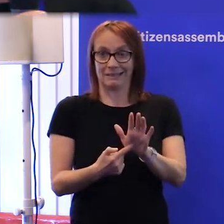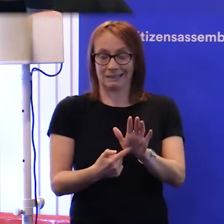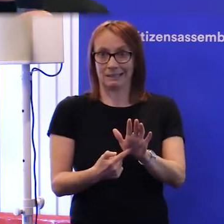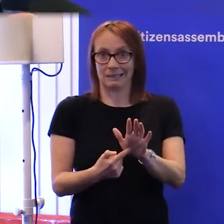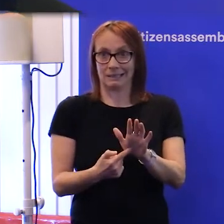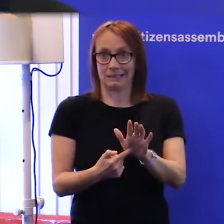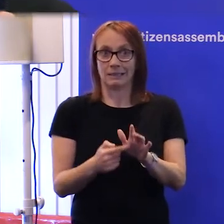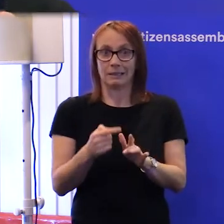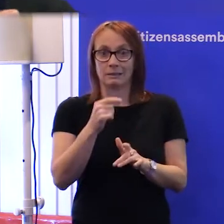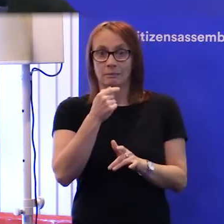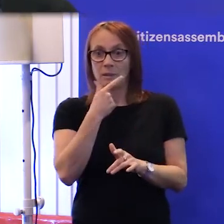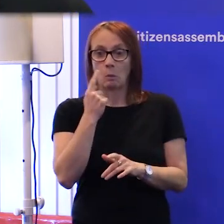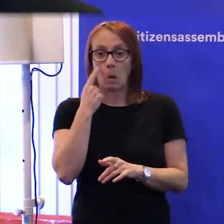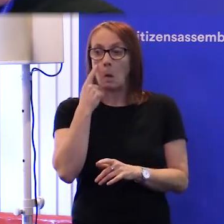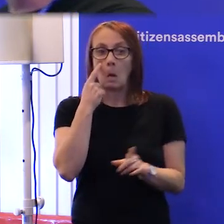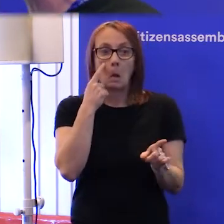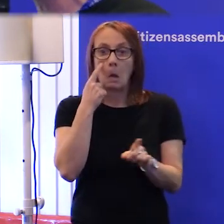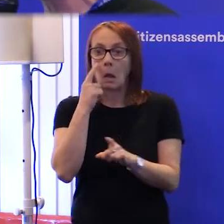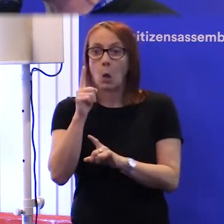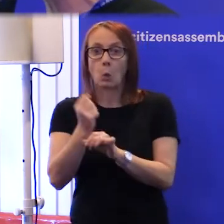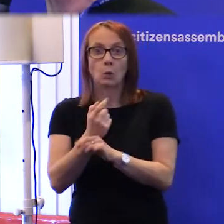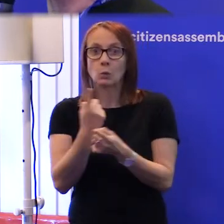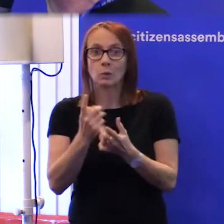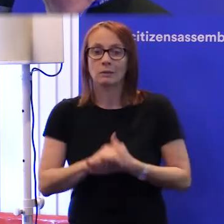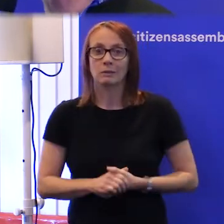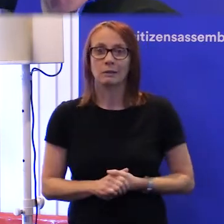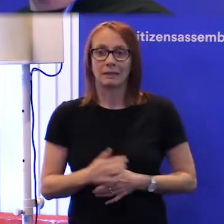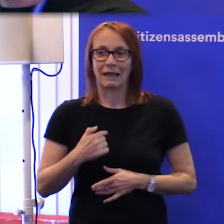to come and see what you guys are up to so I think I've got three seconds left